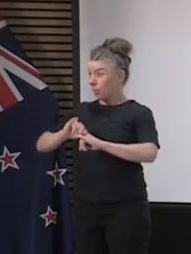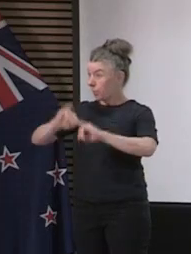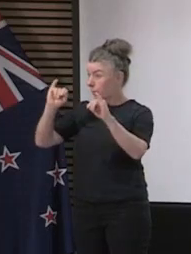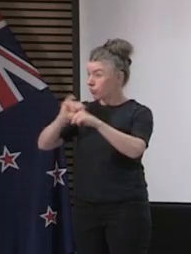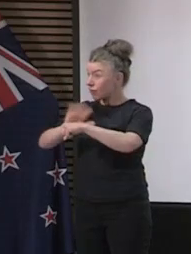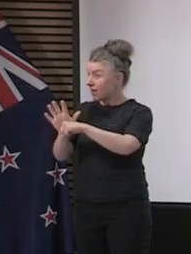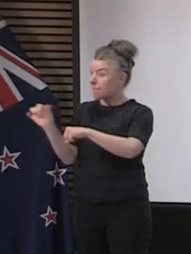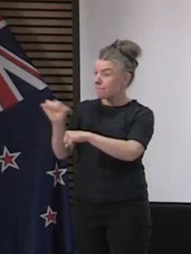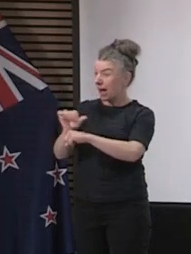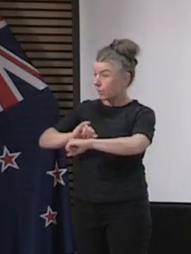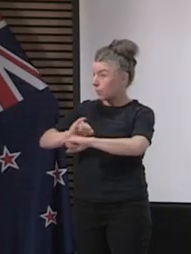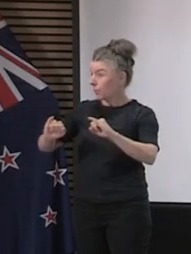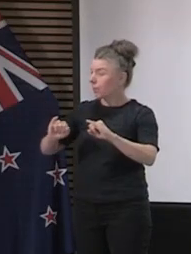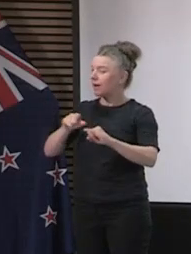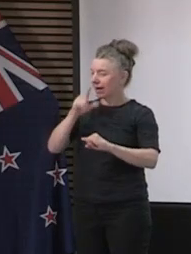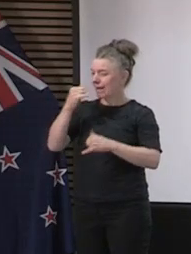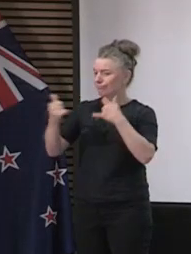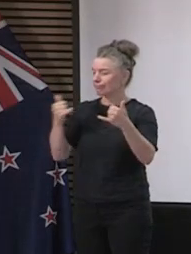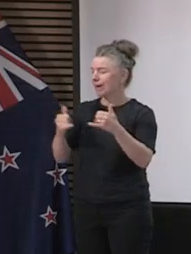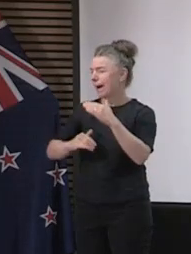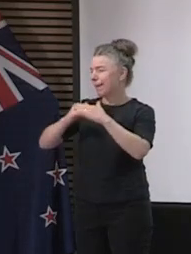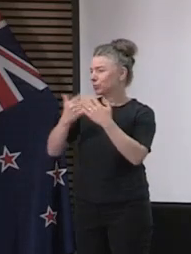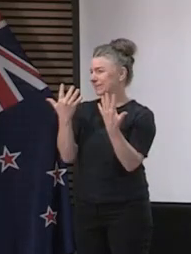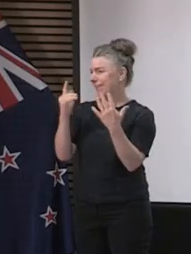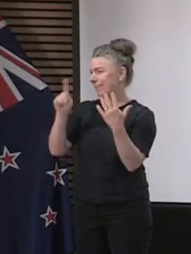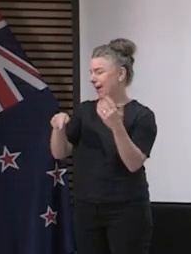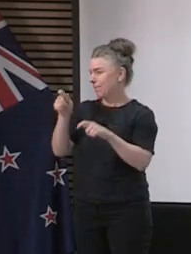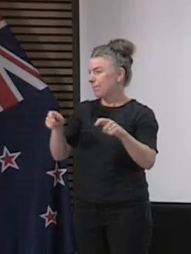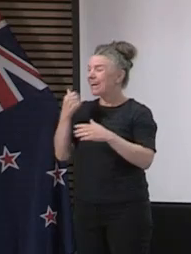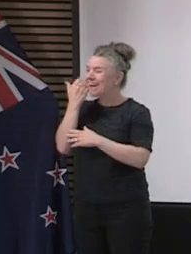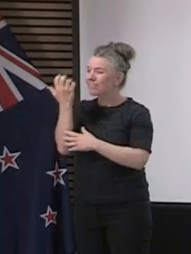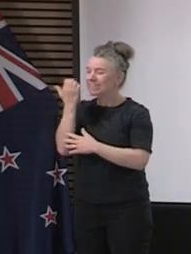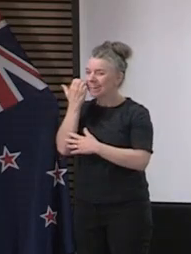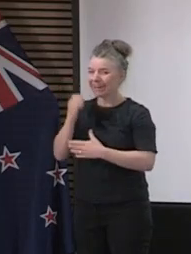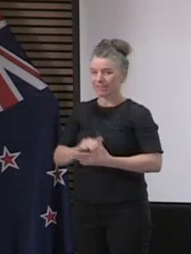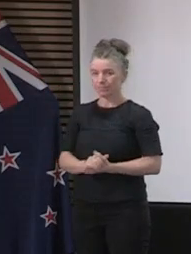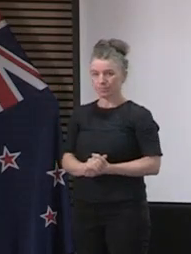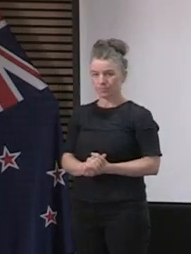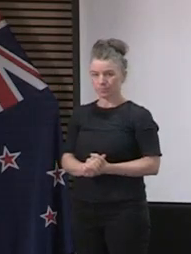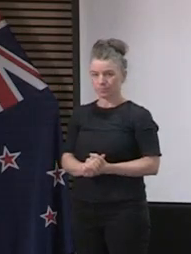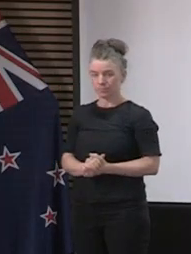have gone further to ensure they have surge capacity, up to 10,000 calls a day to help